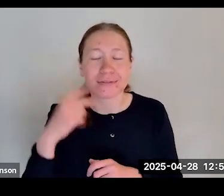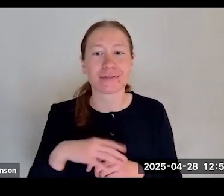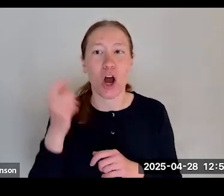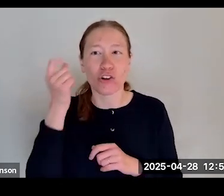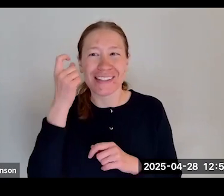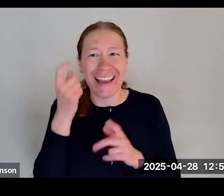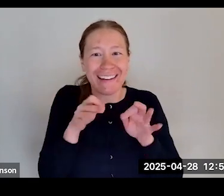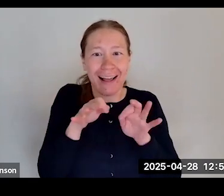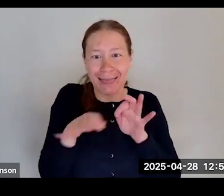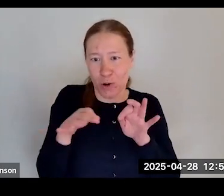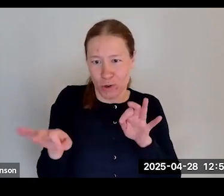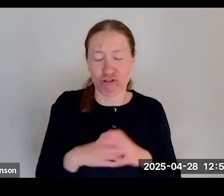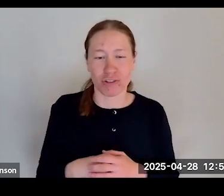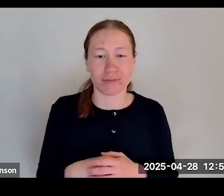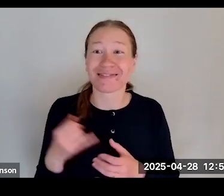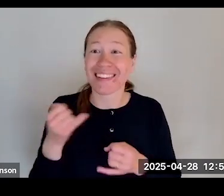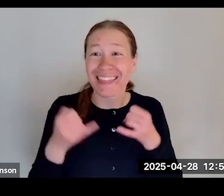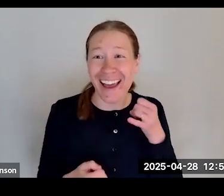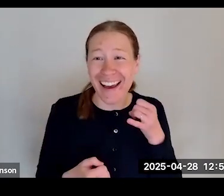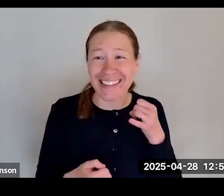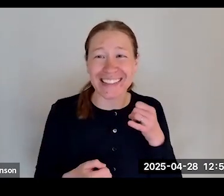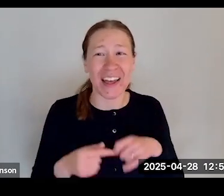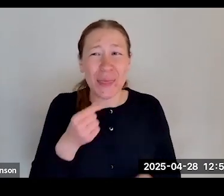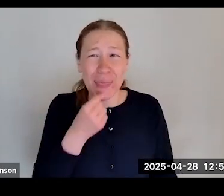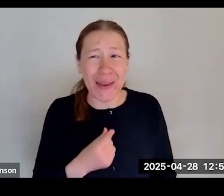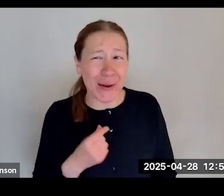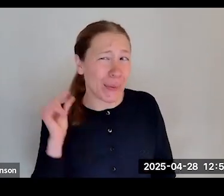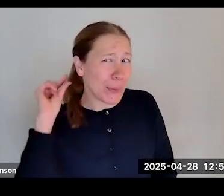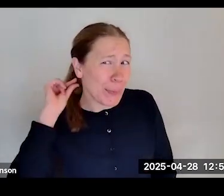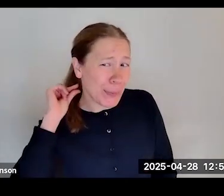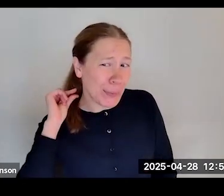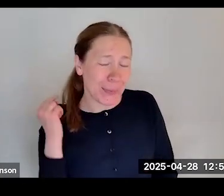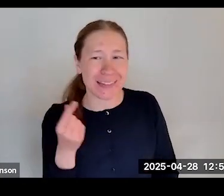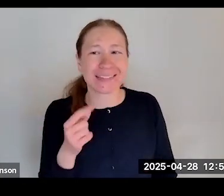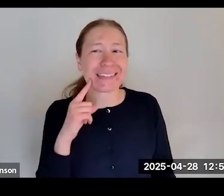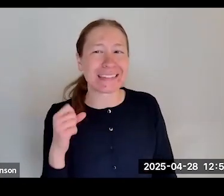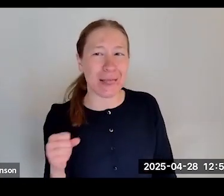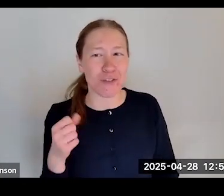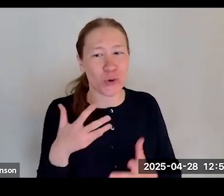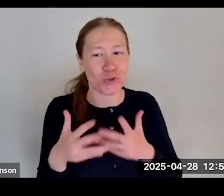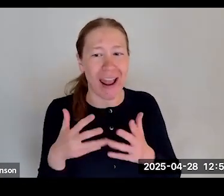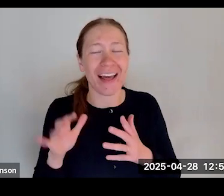Lastly, the thin long line that is in silver or gray is the brain stem,